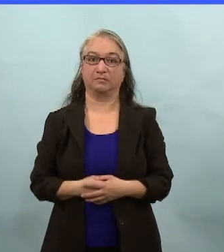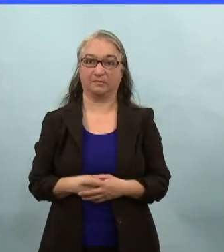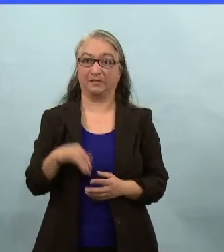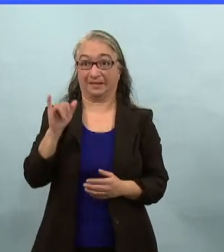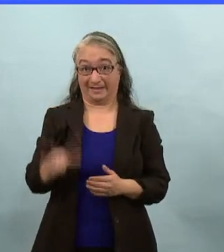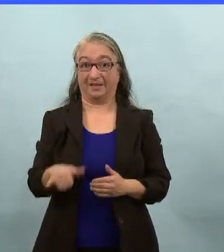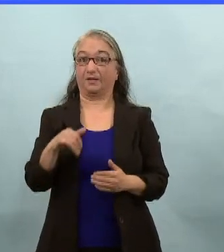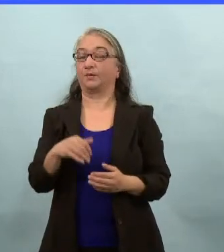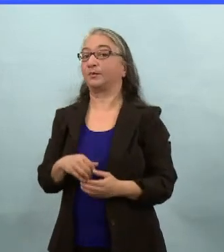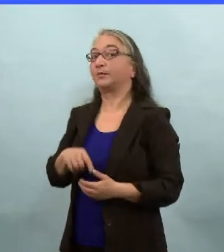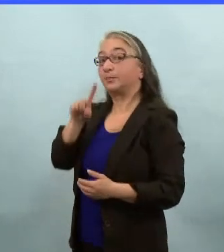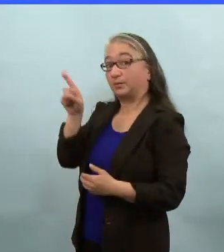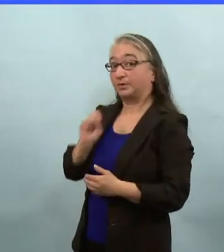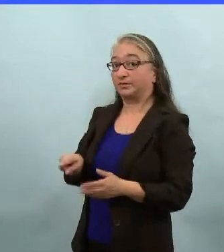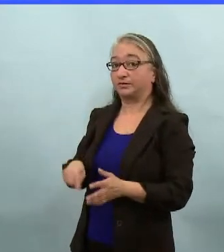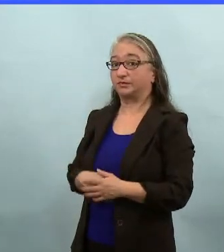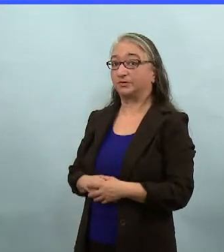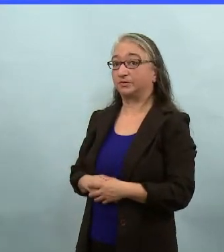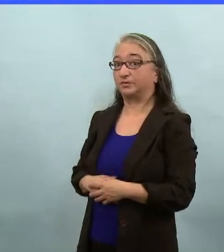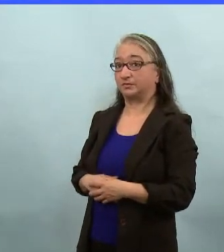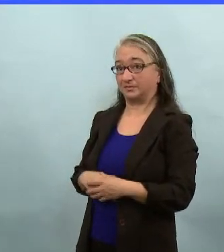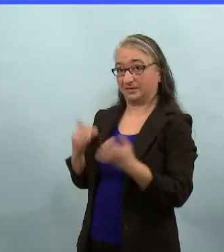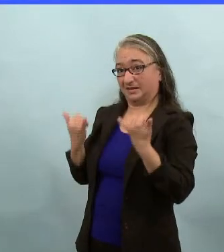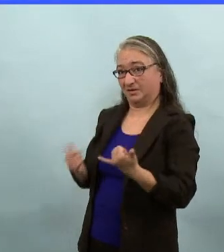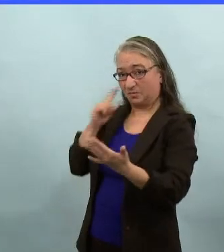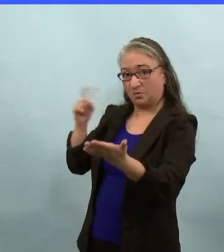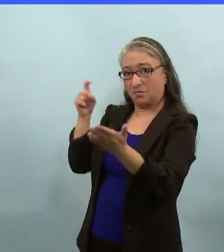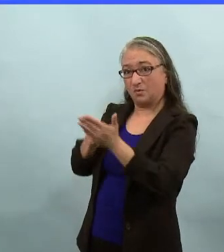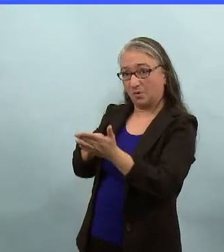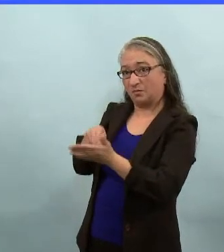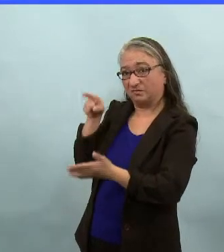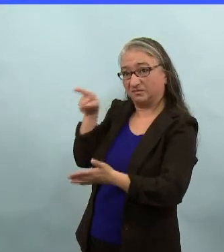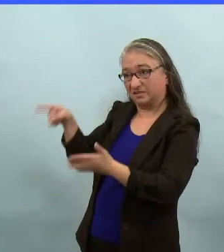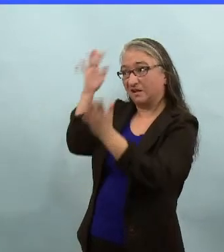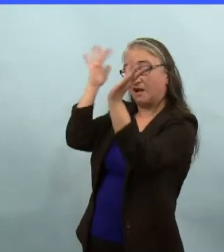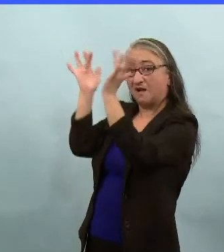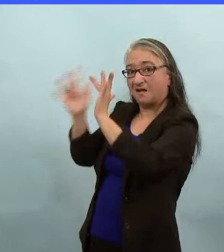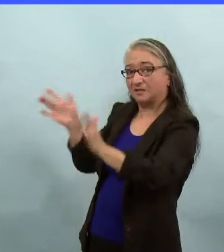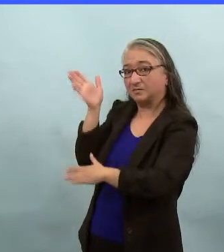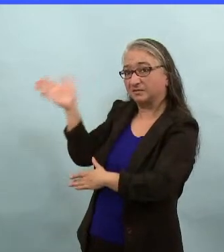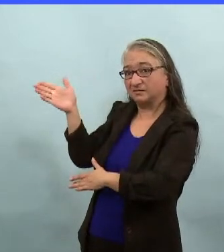are seeing the hallways are filling up with people waiting and there's apparently just one icu bed